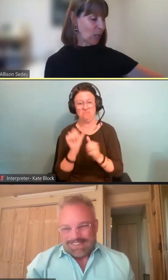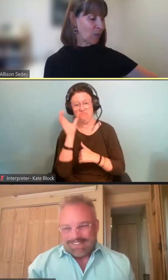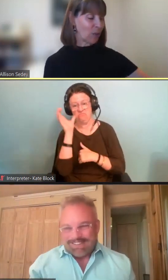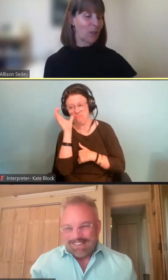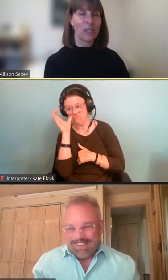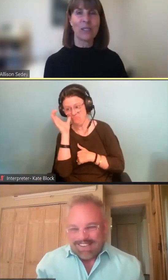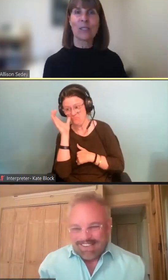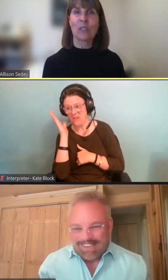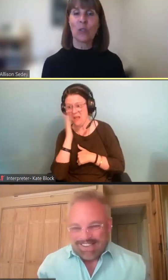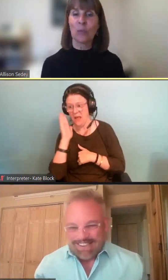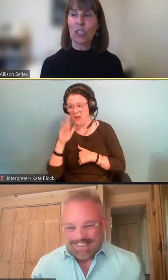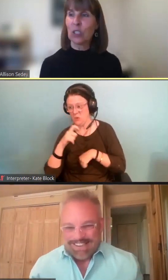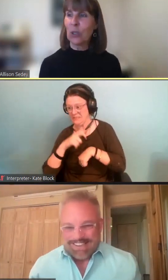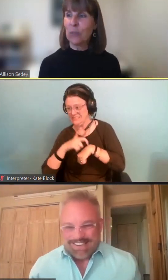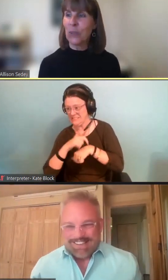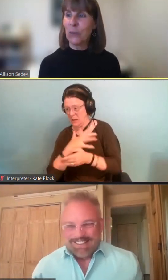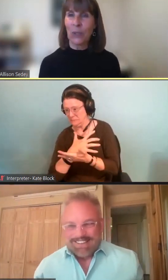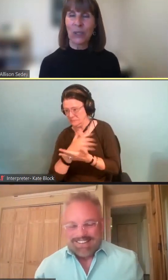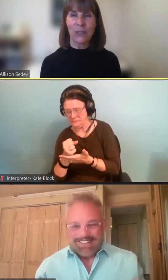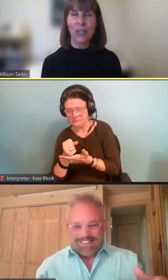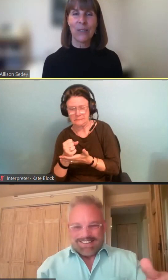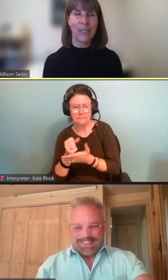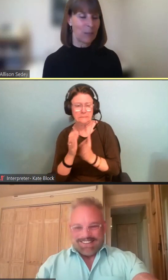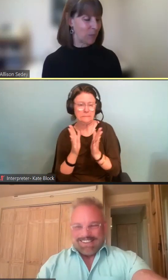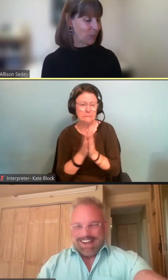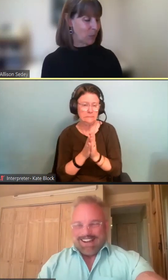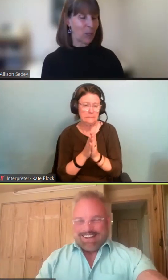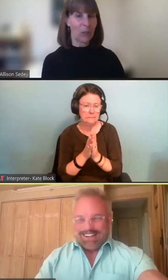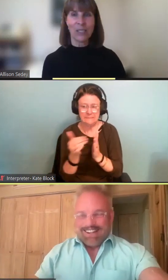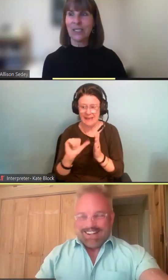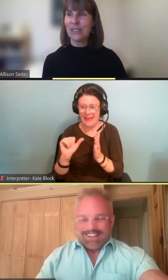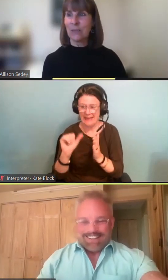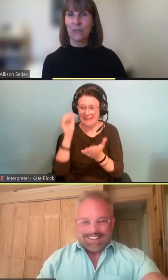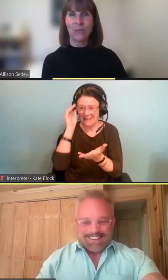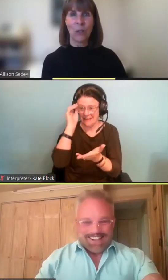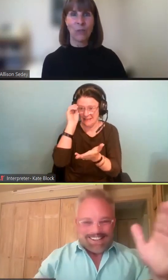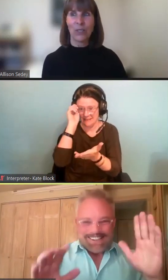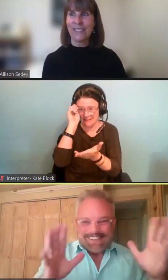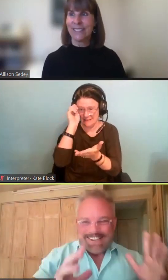questions is extremely short but will if you have any questions let's see if we